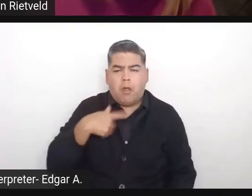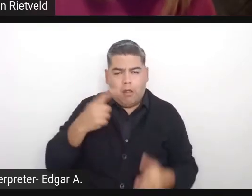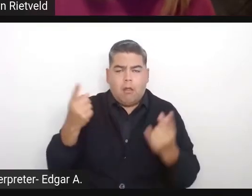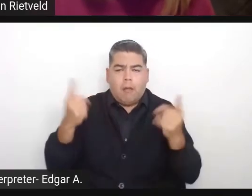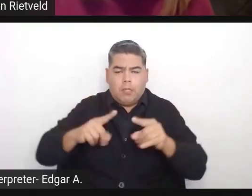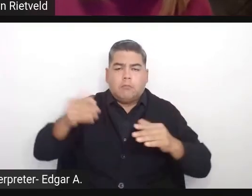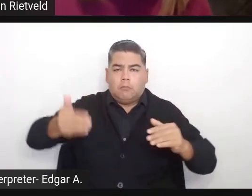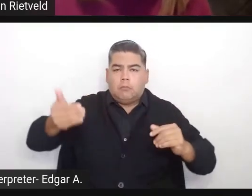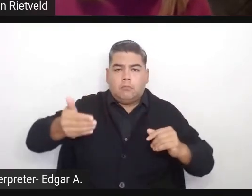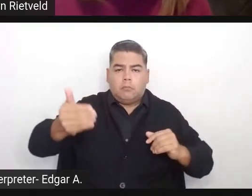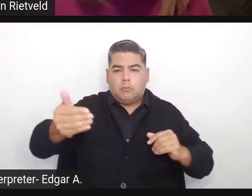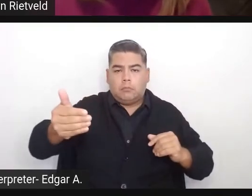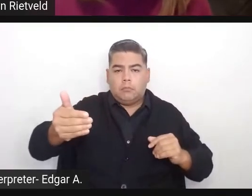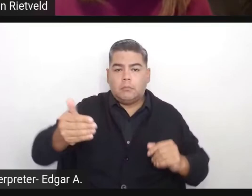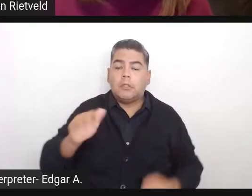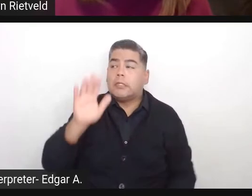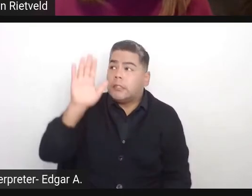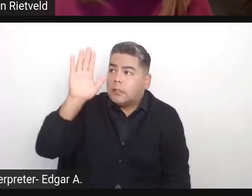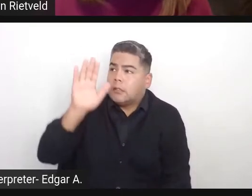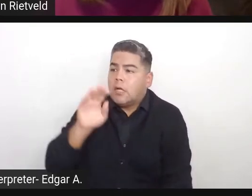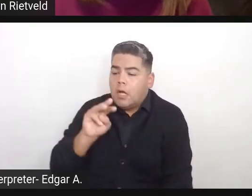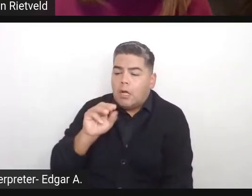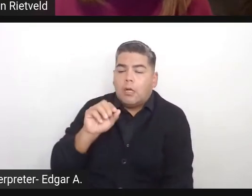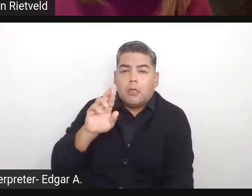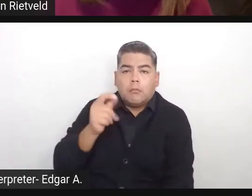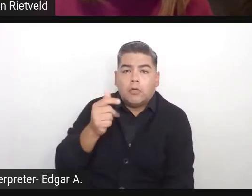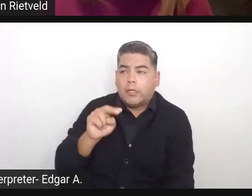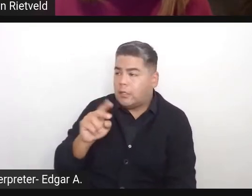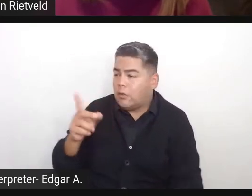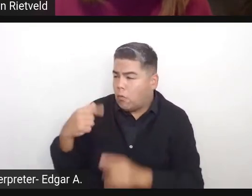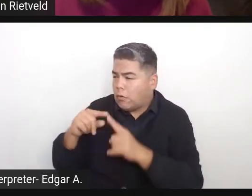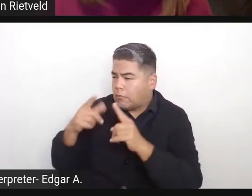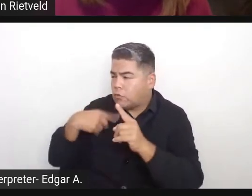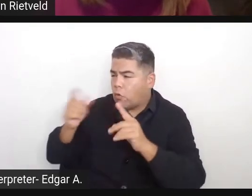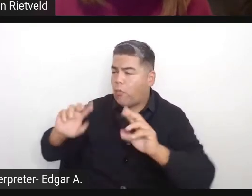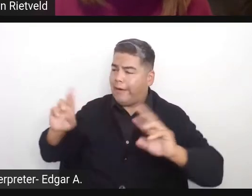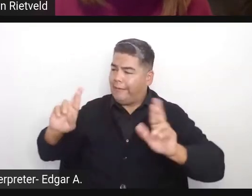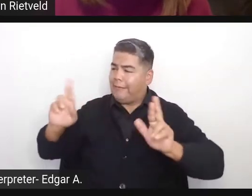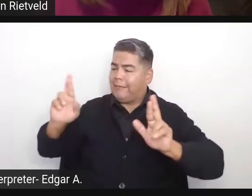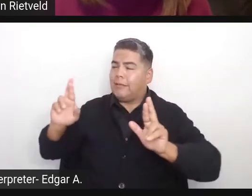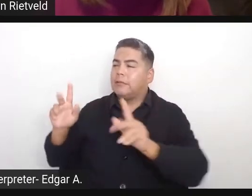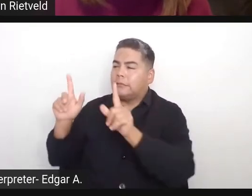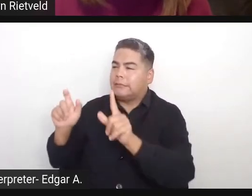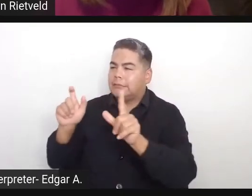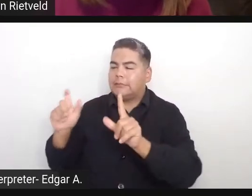Actually, when I was putting together screenshots for this, I had a form that had a drop-down at the top that was required.